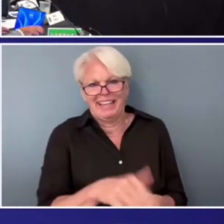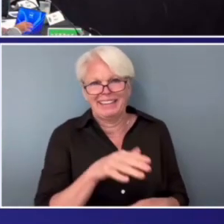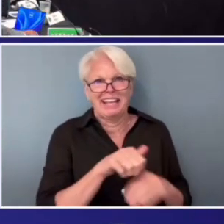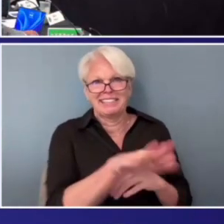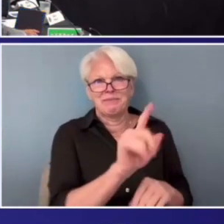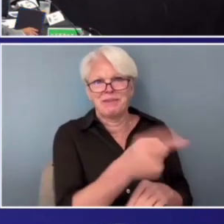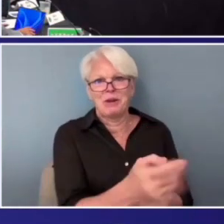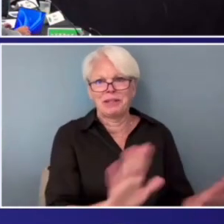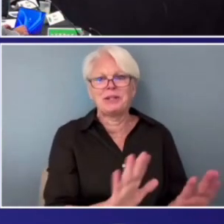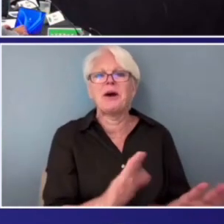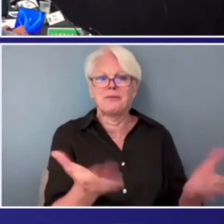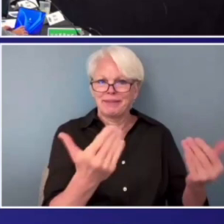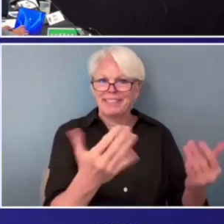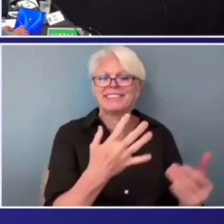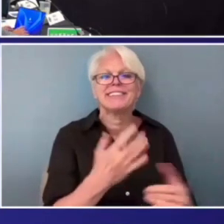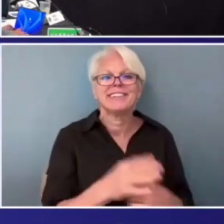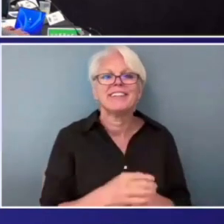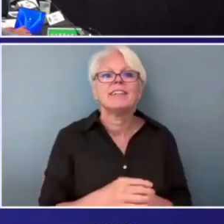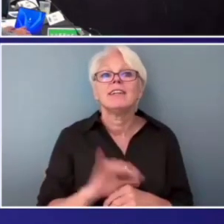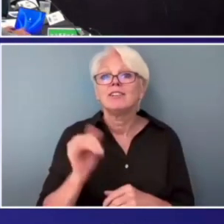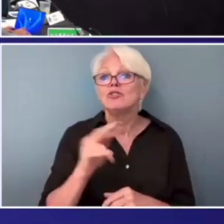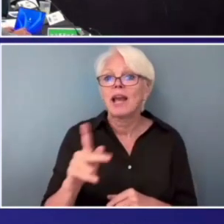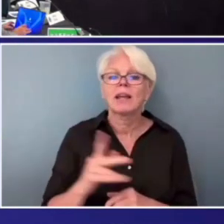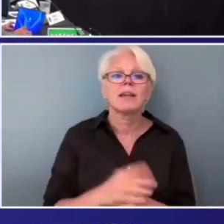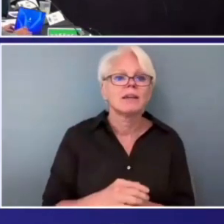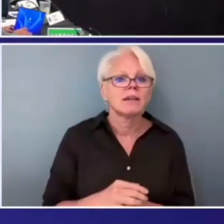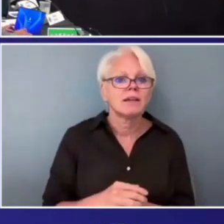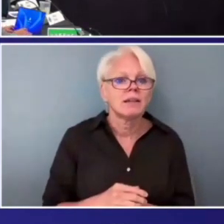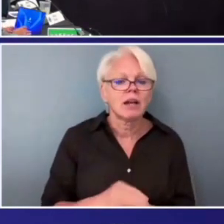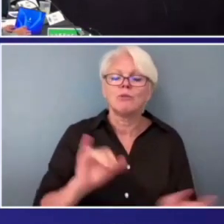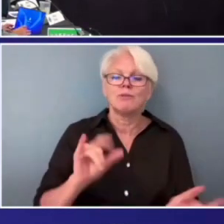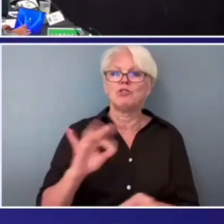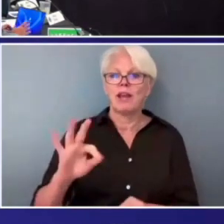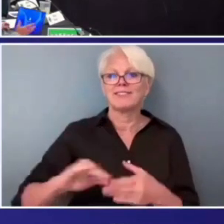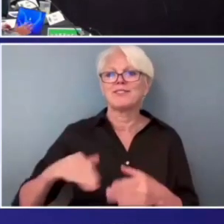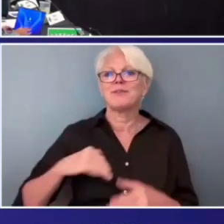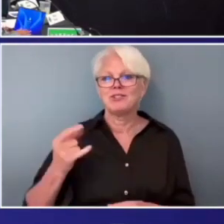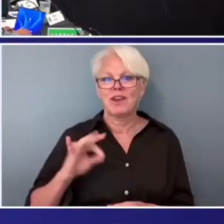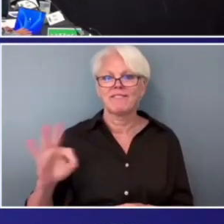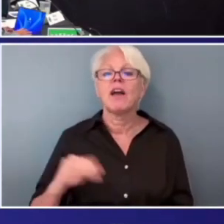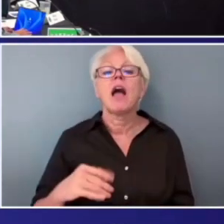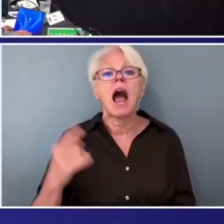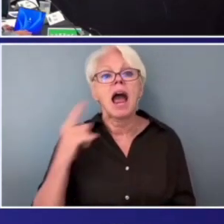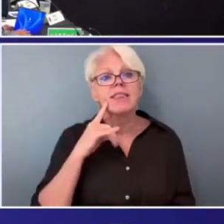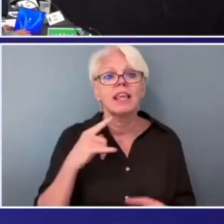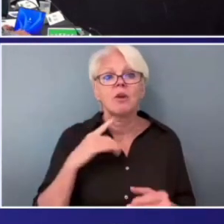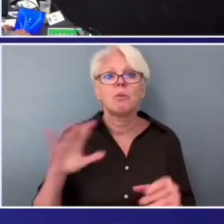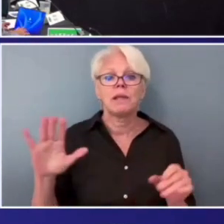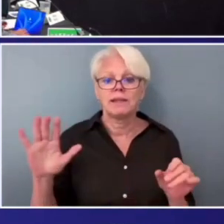Jeff? Yeah, I think we just want to have the entire fact pattern, because these things